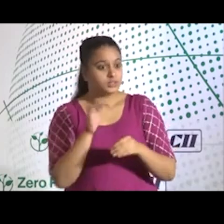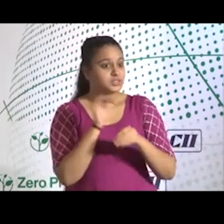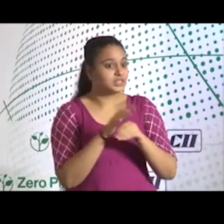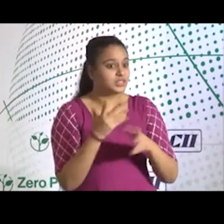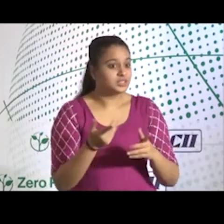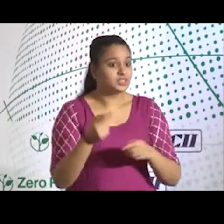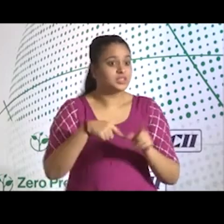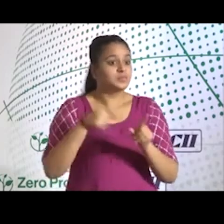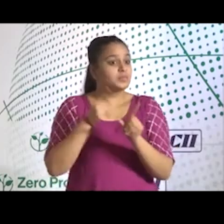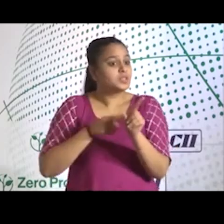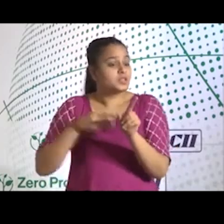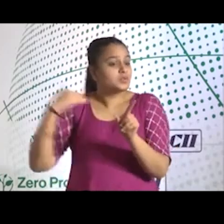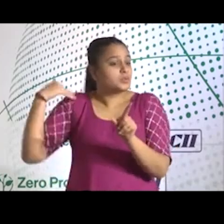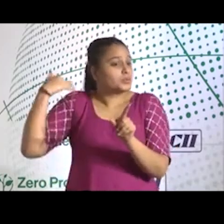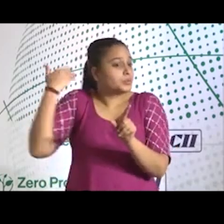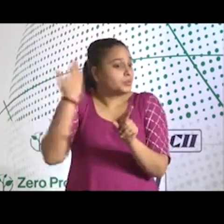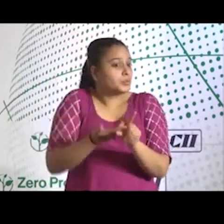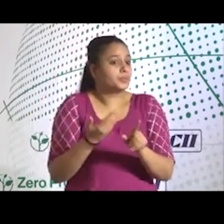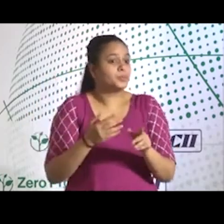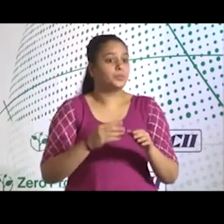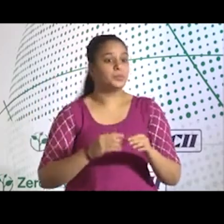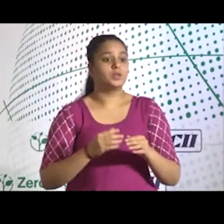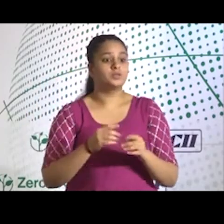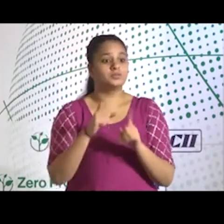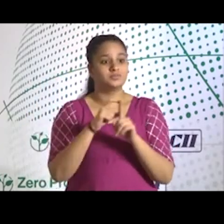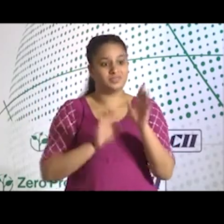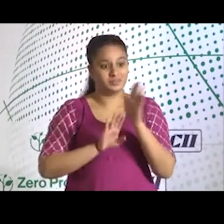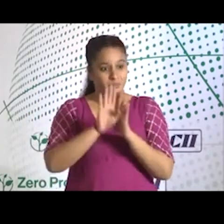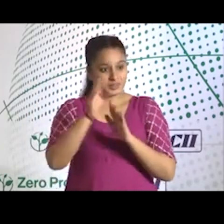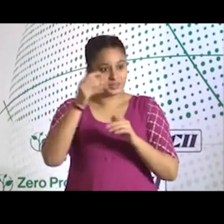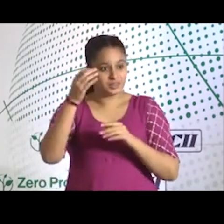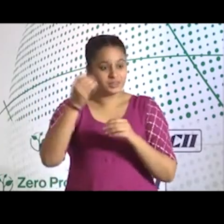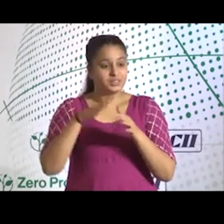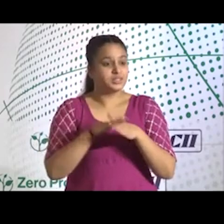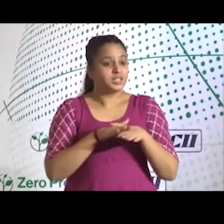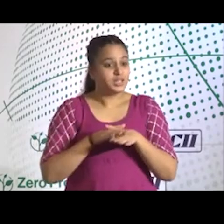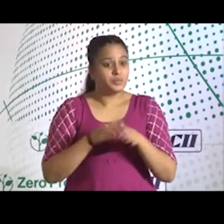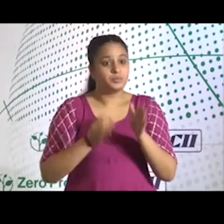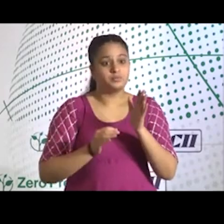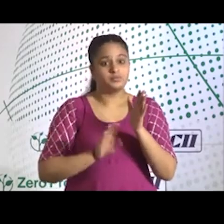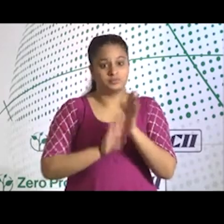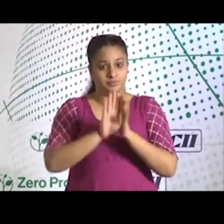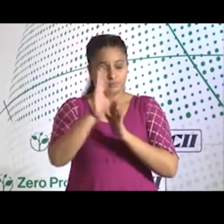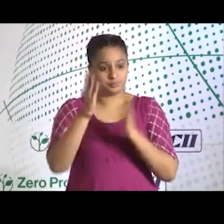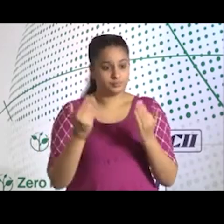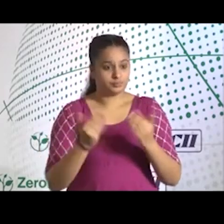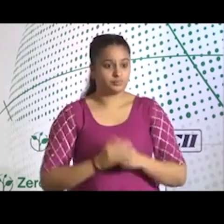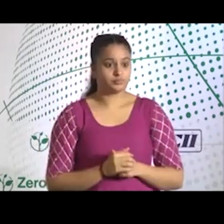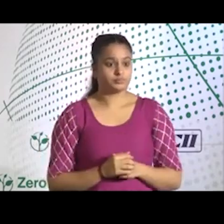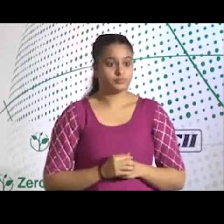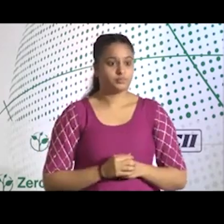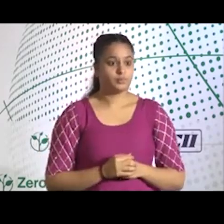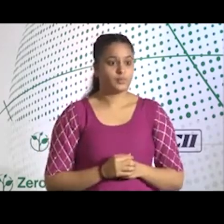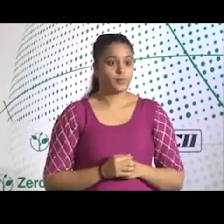in terms of developing the network and you know, even before I go there,